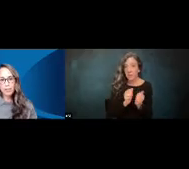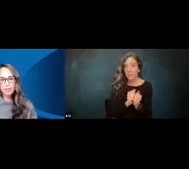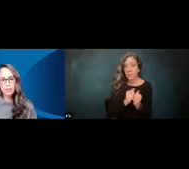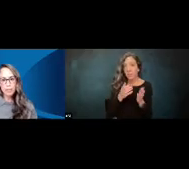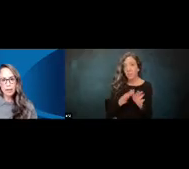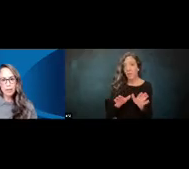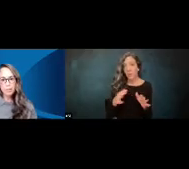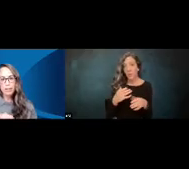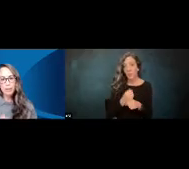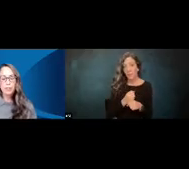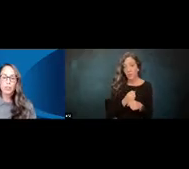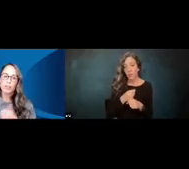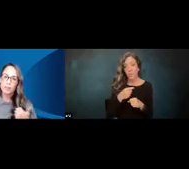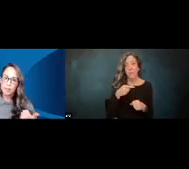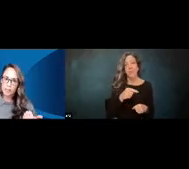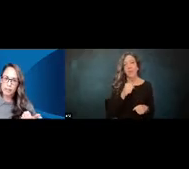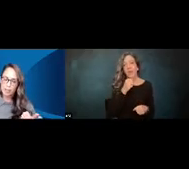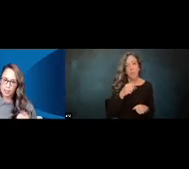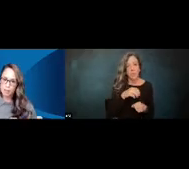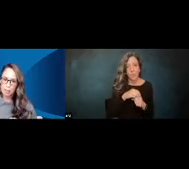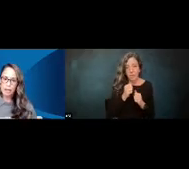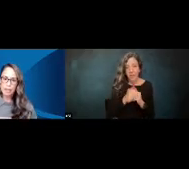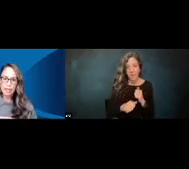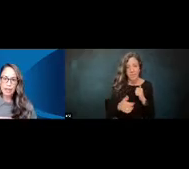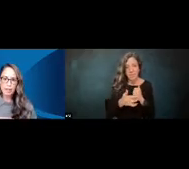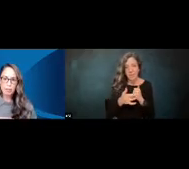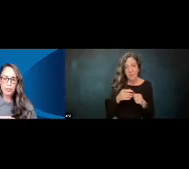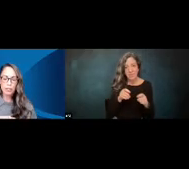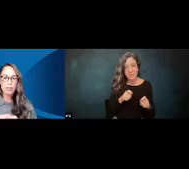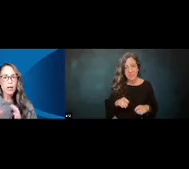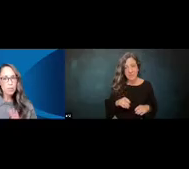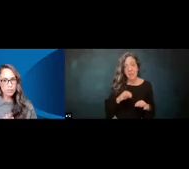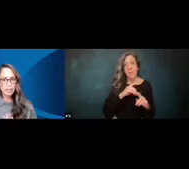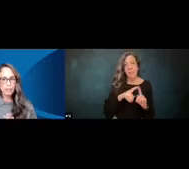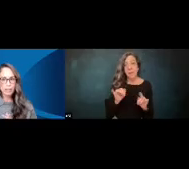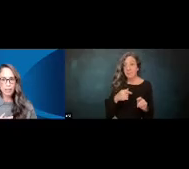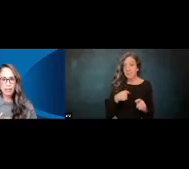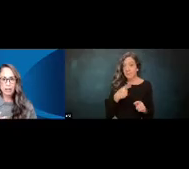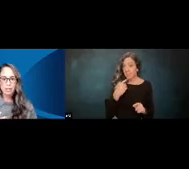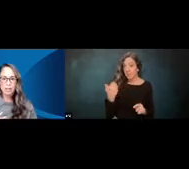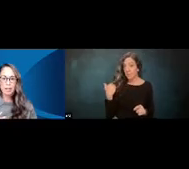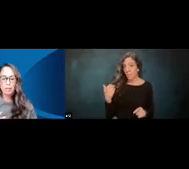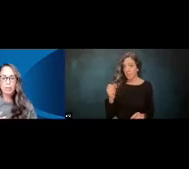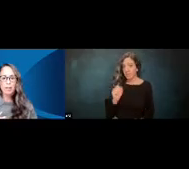every technical detail, but as mentioned earlier, the SPPI guide, which complements these handouts,